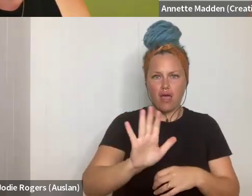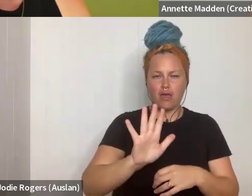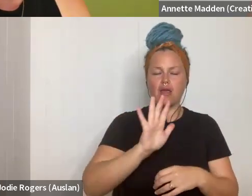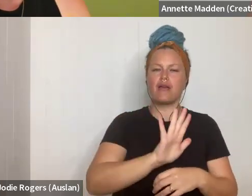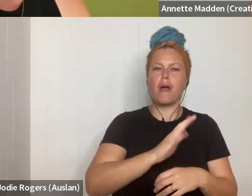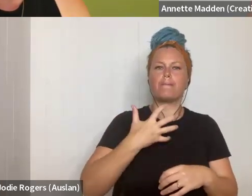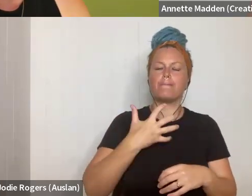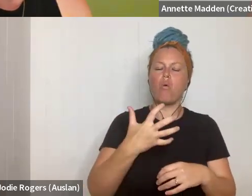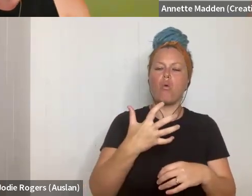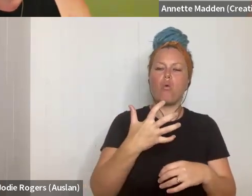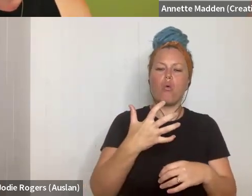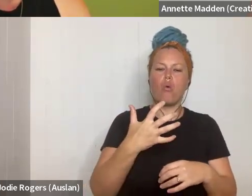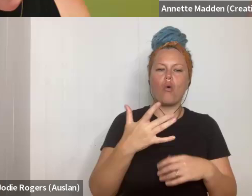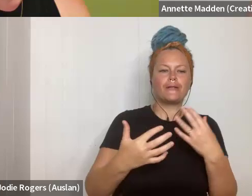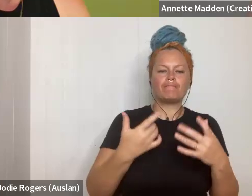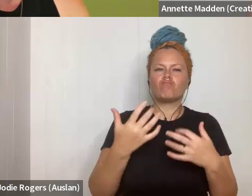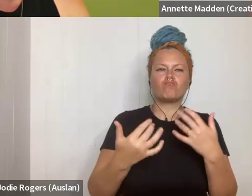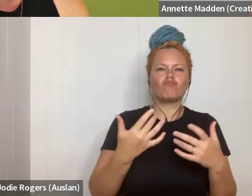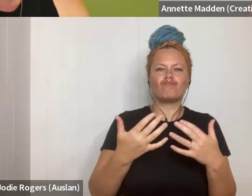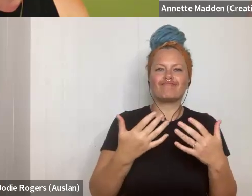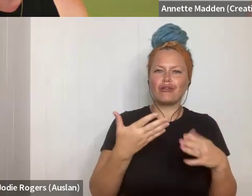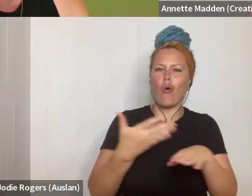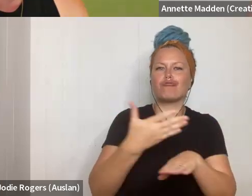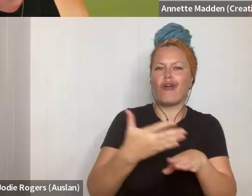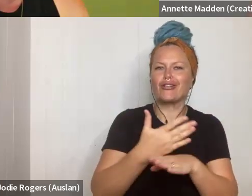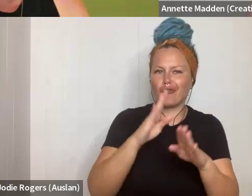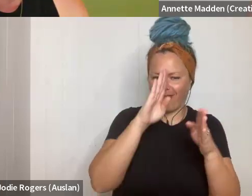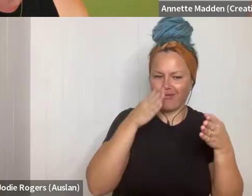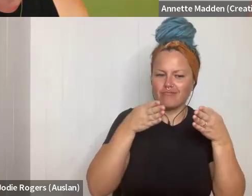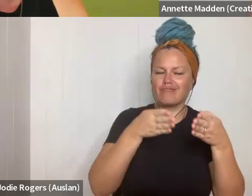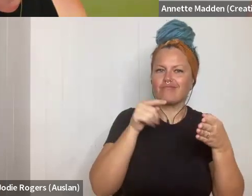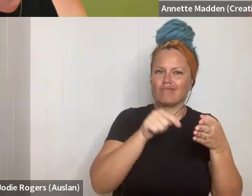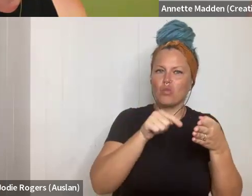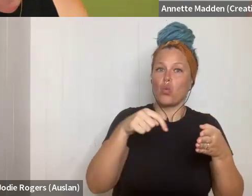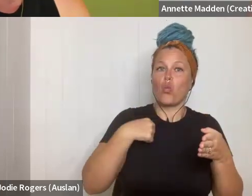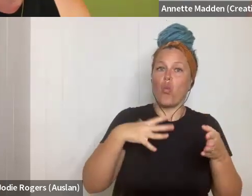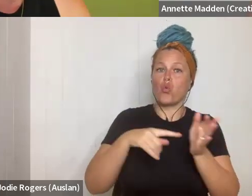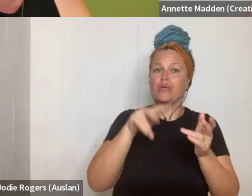organisation over the two-year period and how you plan to achieve them. This is not a